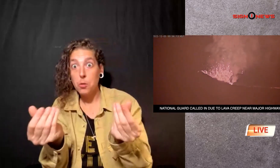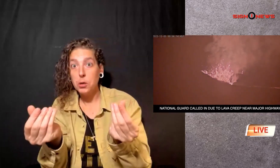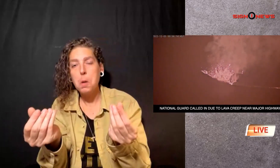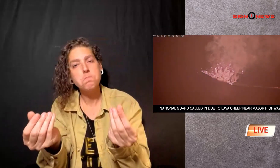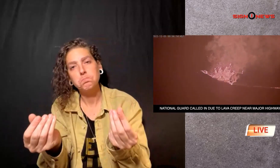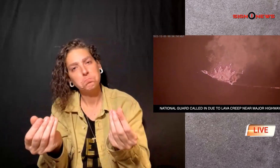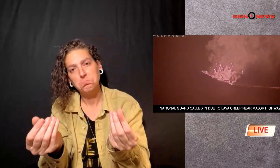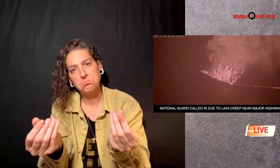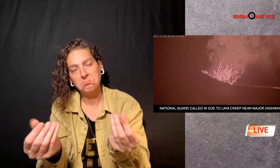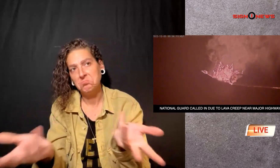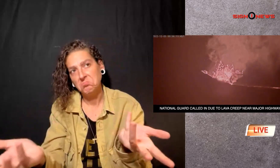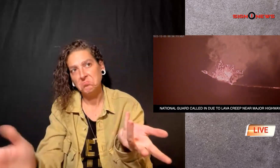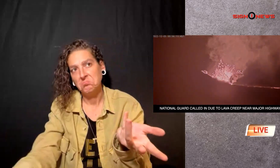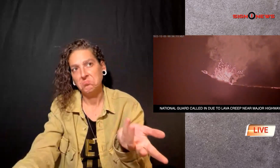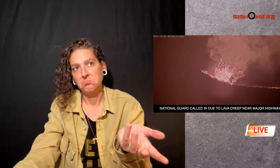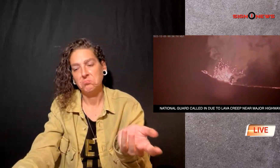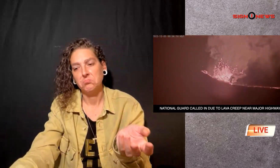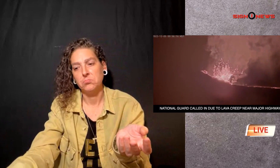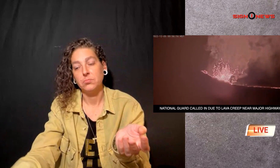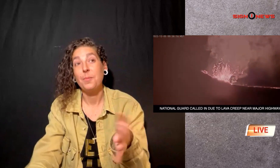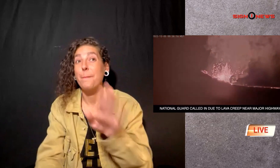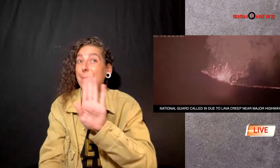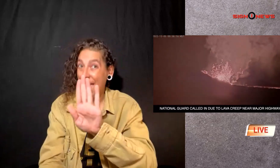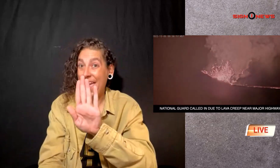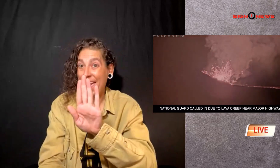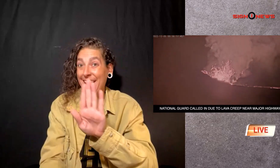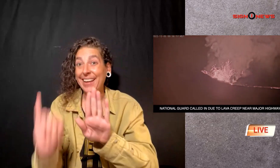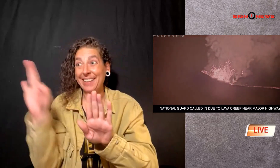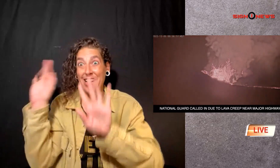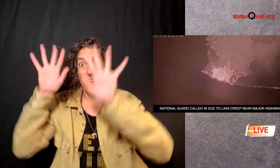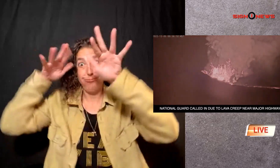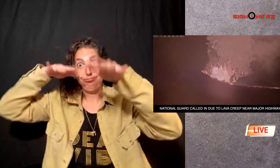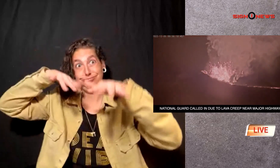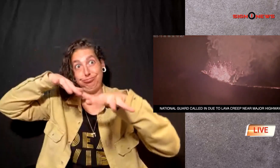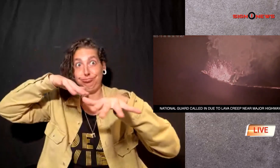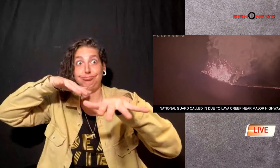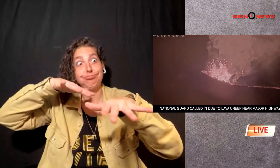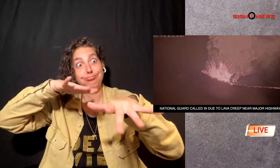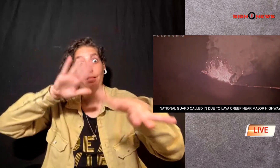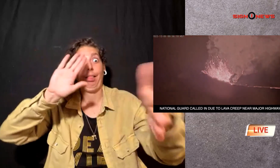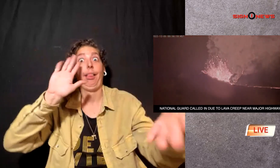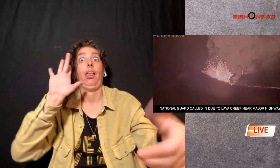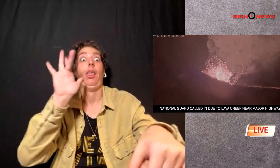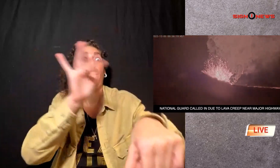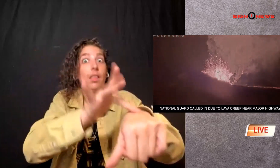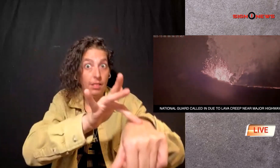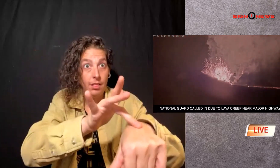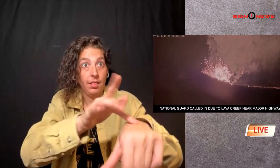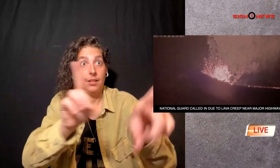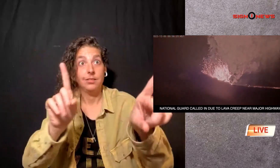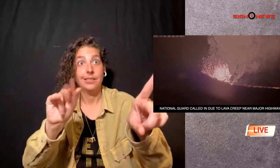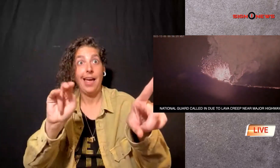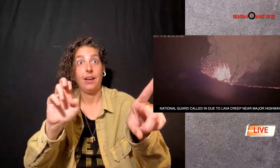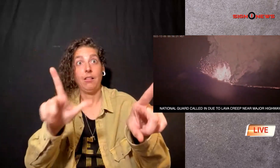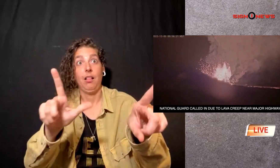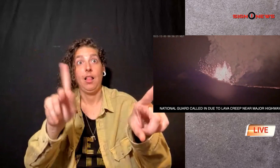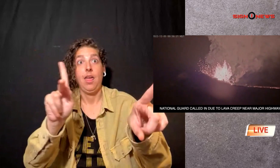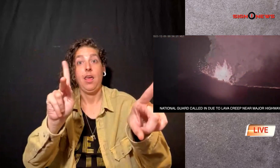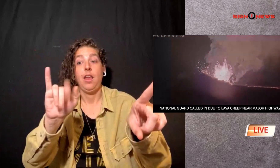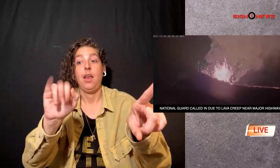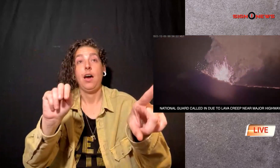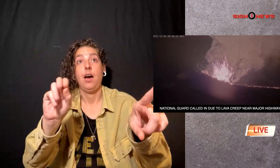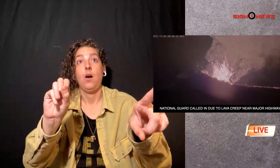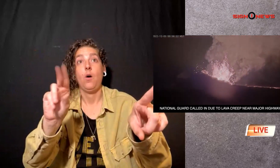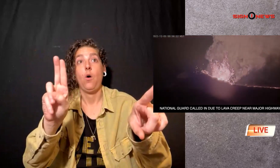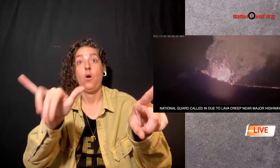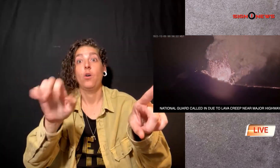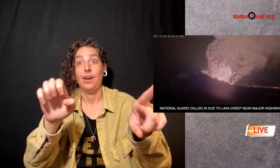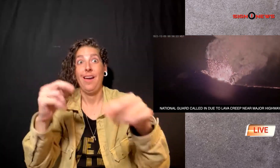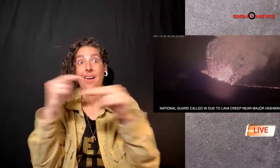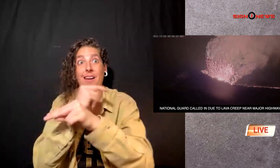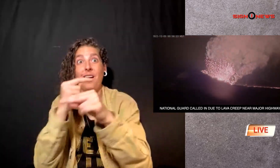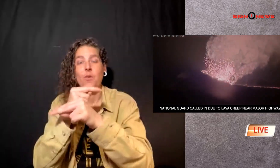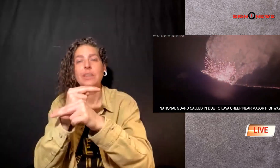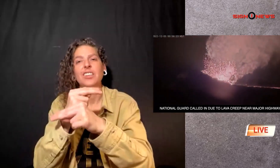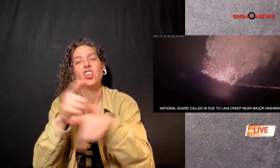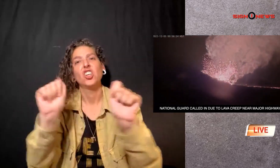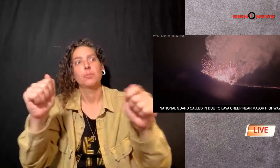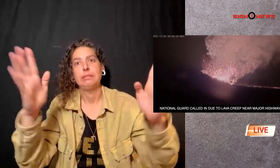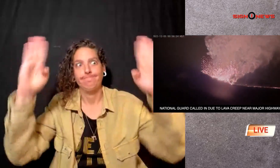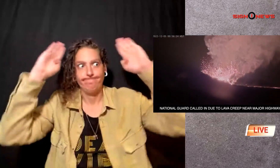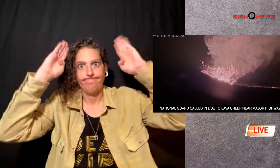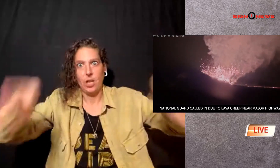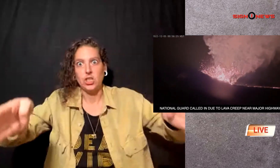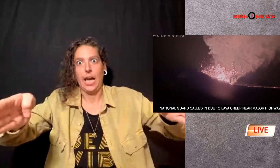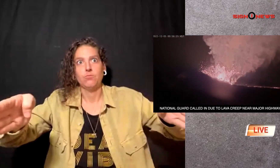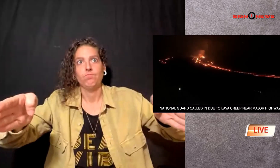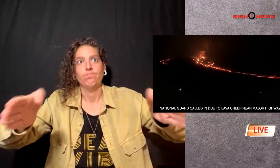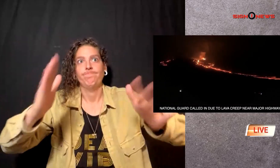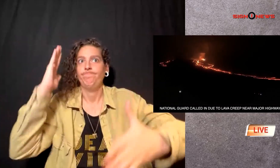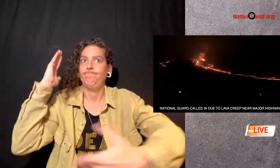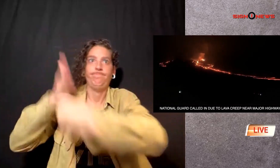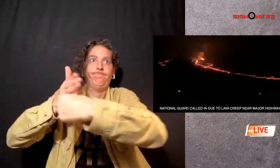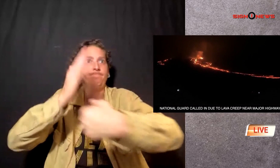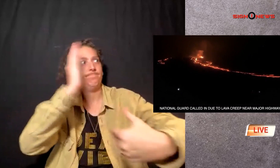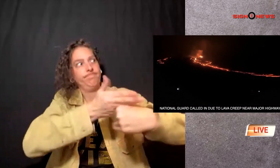property but if it gets to the Daniel K Inouye Highway it could shut down the route from